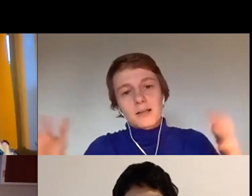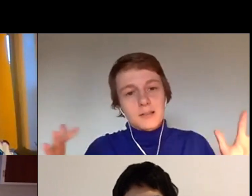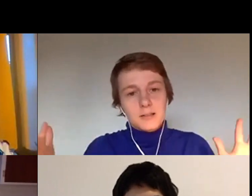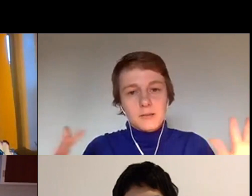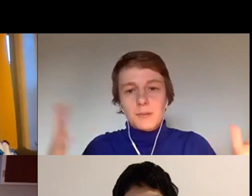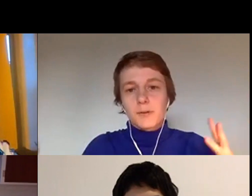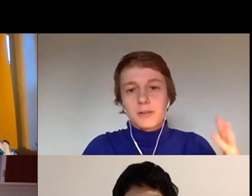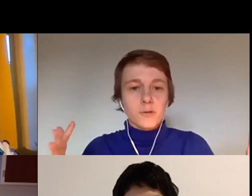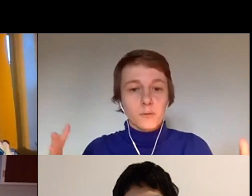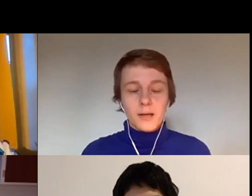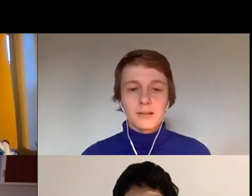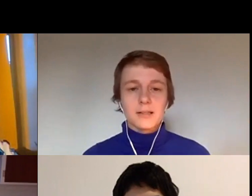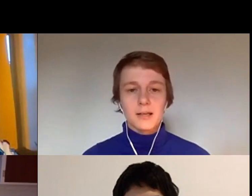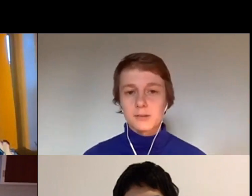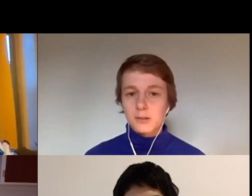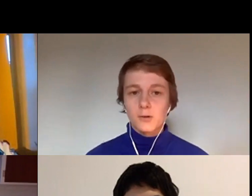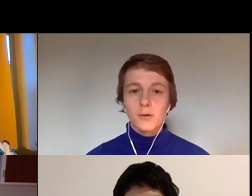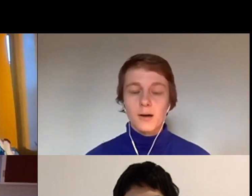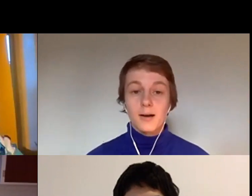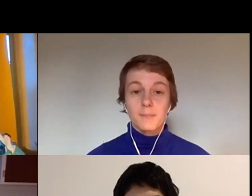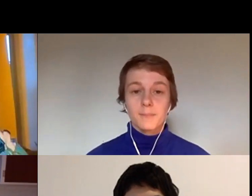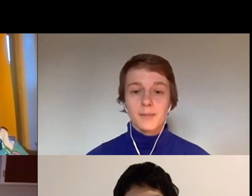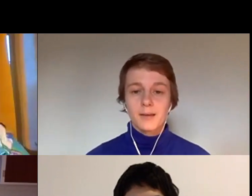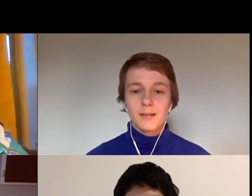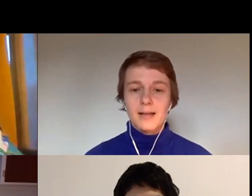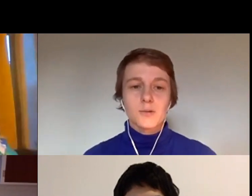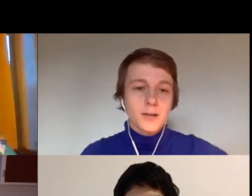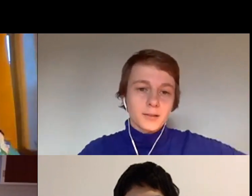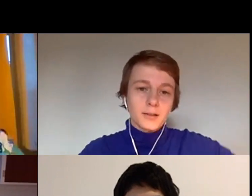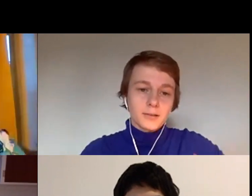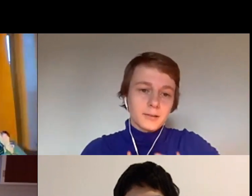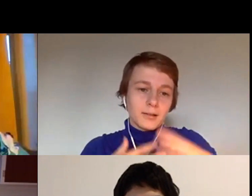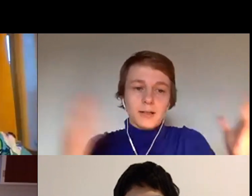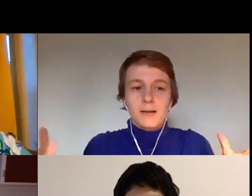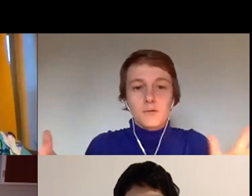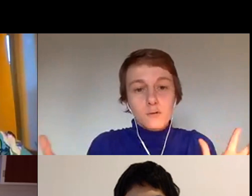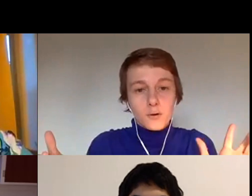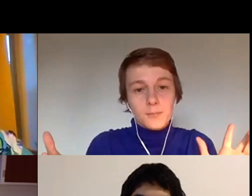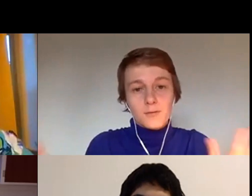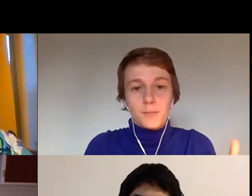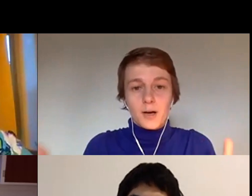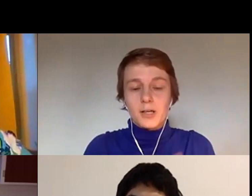to people in different ways. And so that's where the kind of new forms of the project